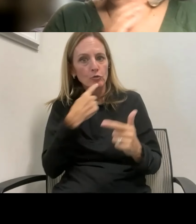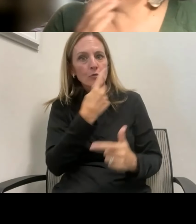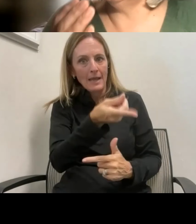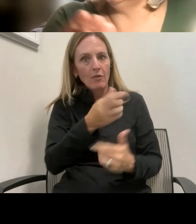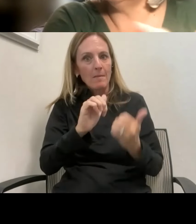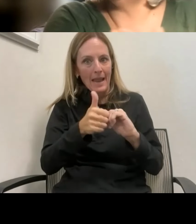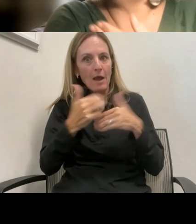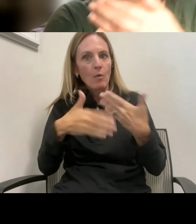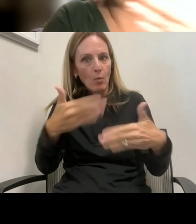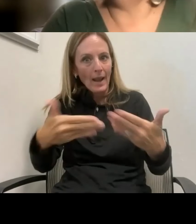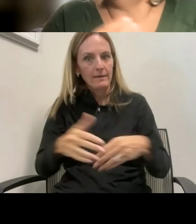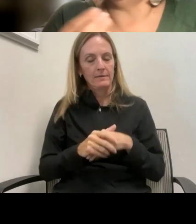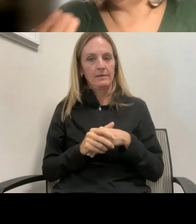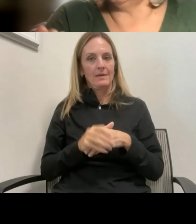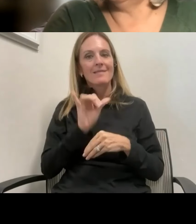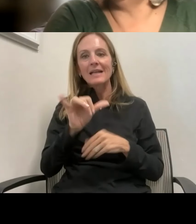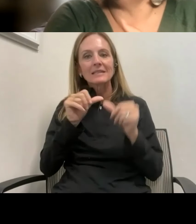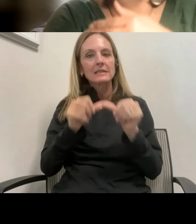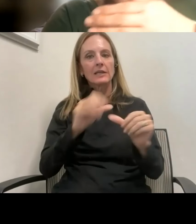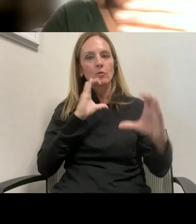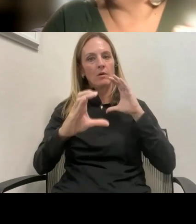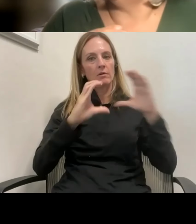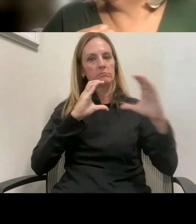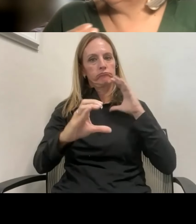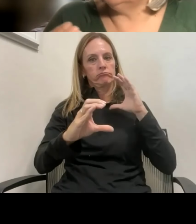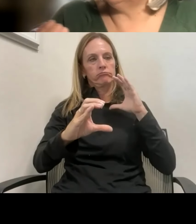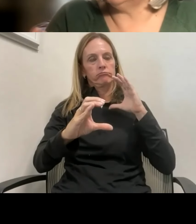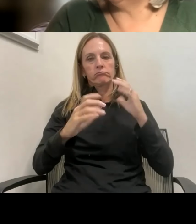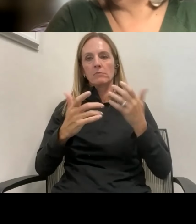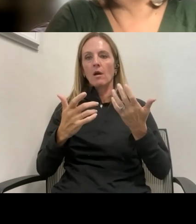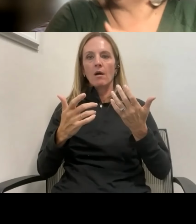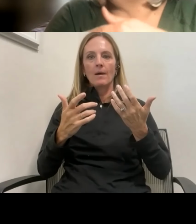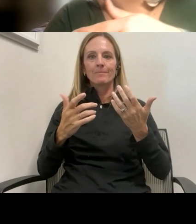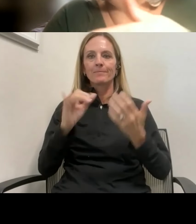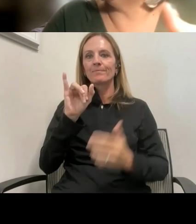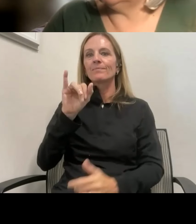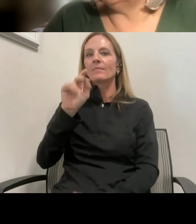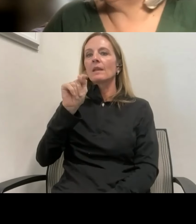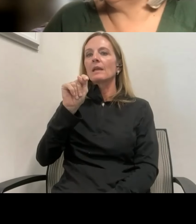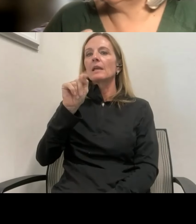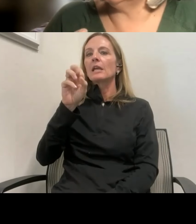continual checking in. They call that an iterative process or a community development process.